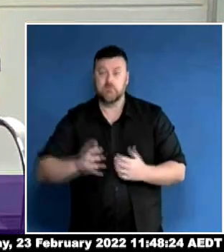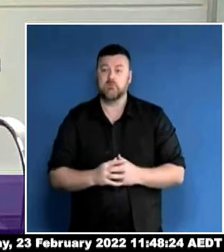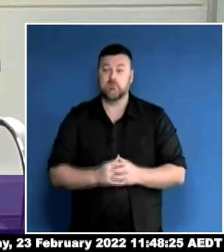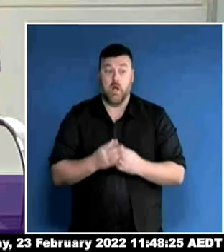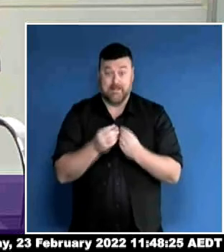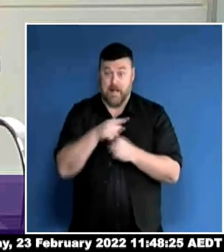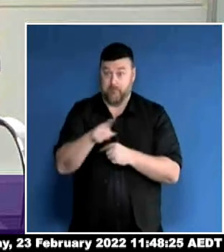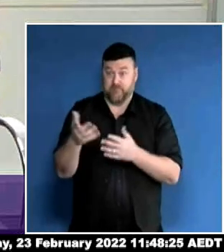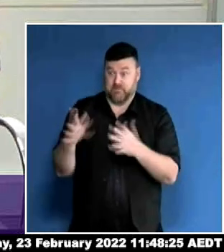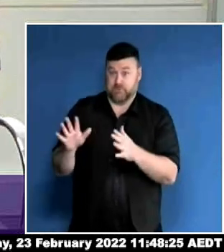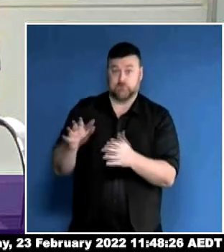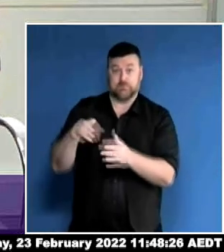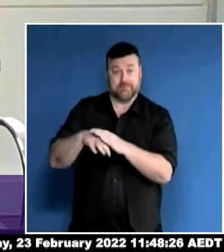Very impressive to me who is none of those things.